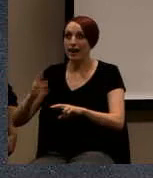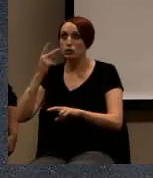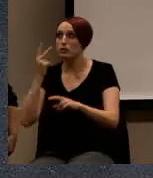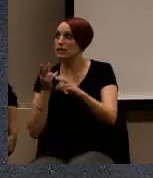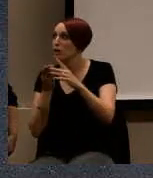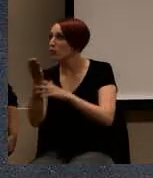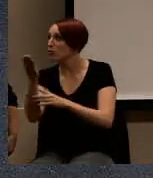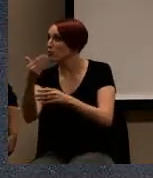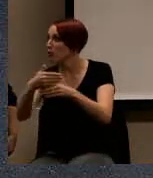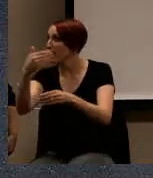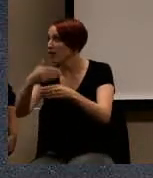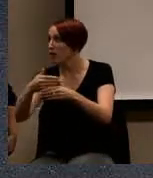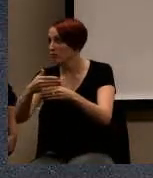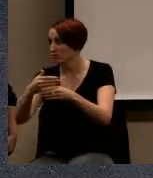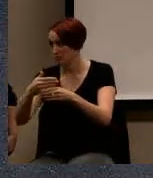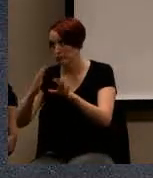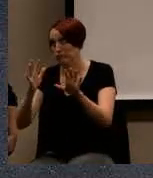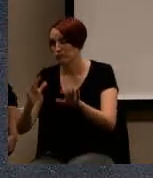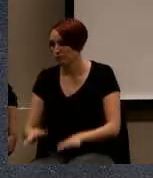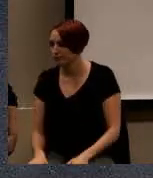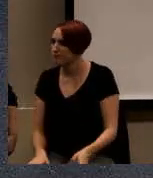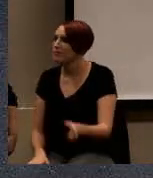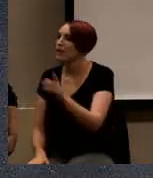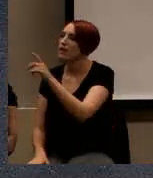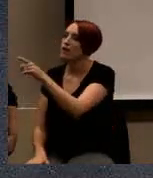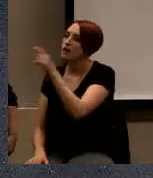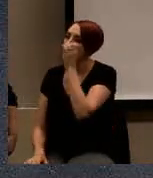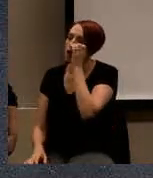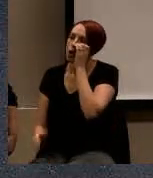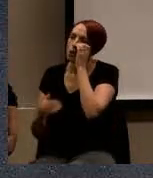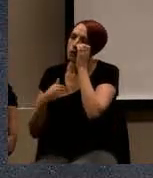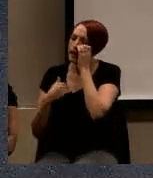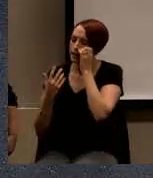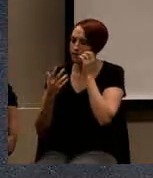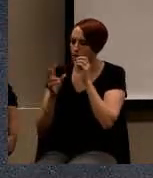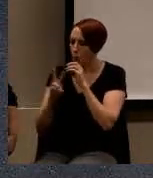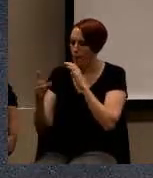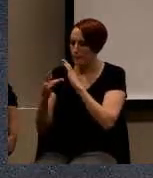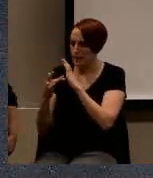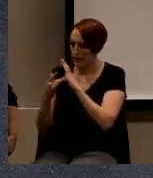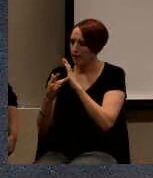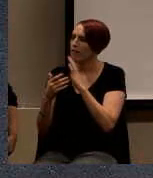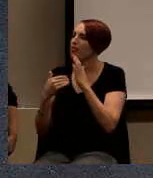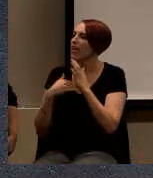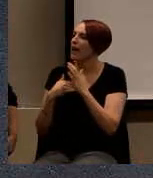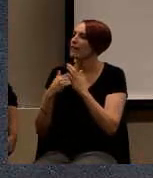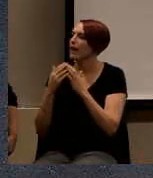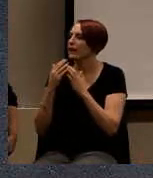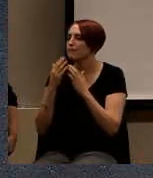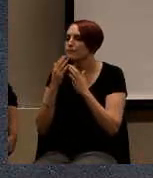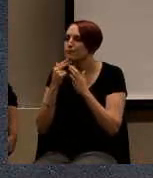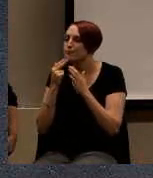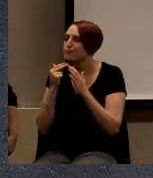Coordinator and Technician and they do have them at small community hospitals around Wisconsin.